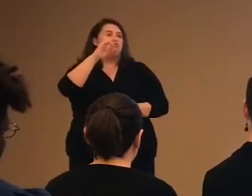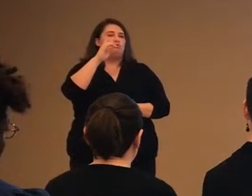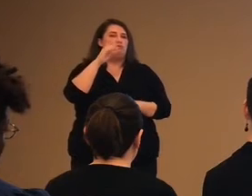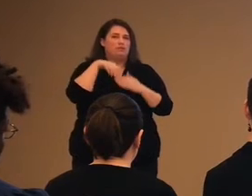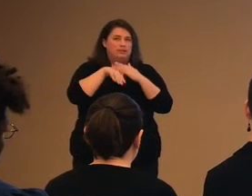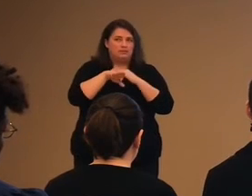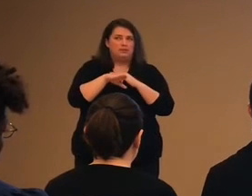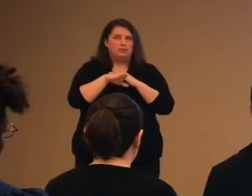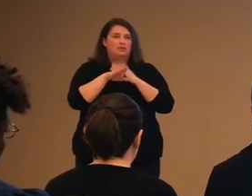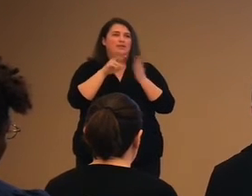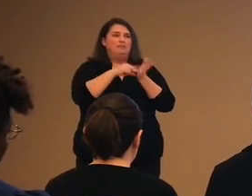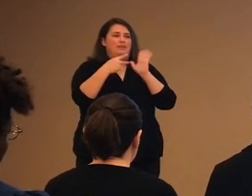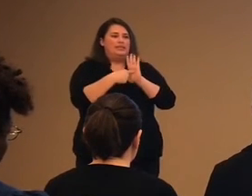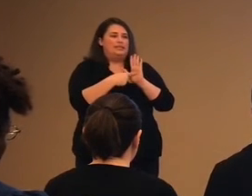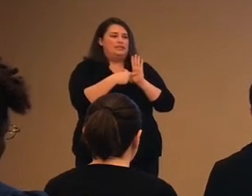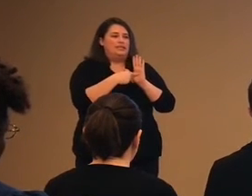Connecting your exhibits